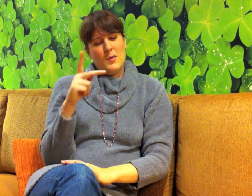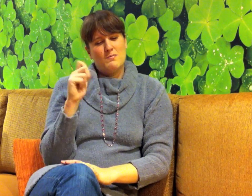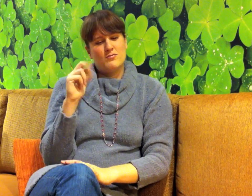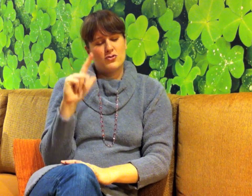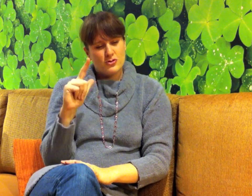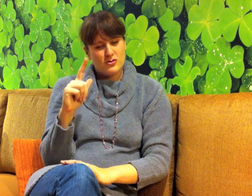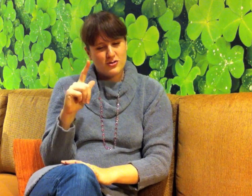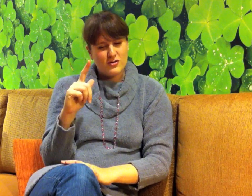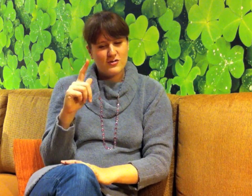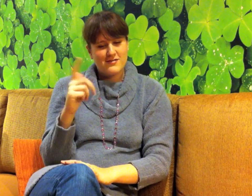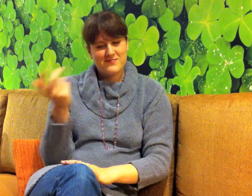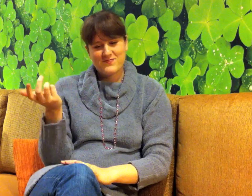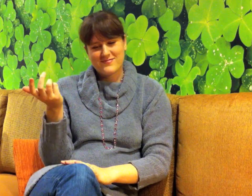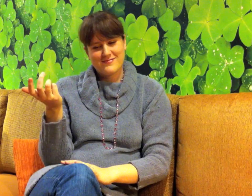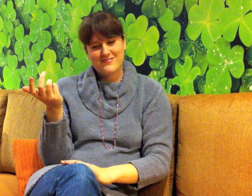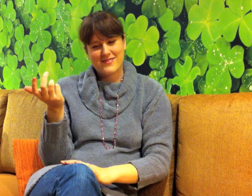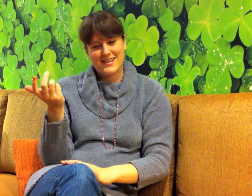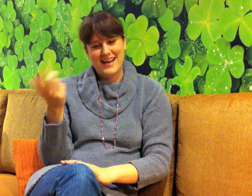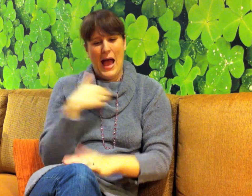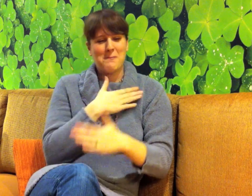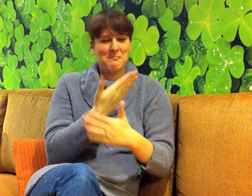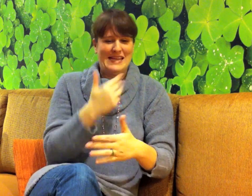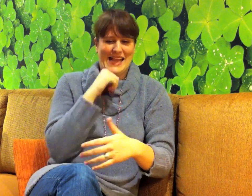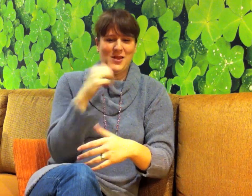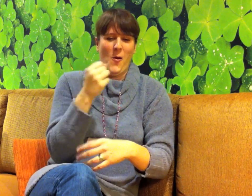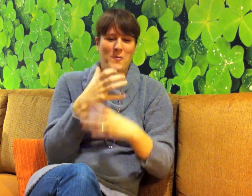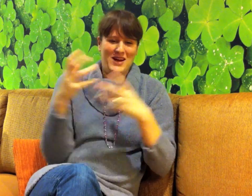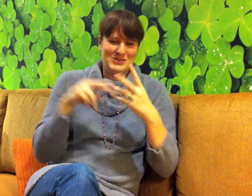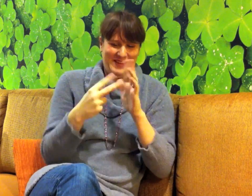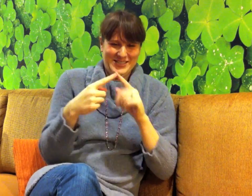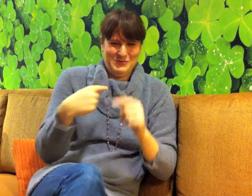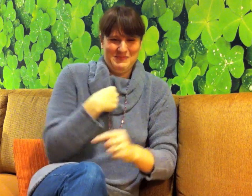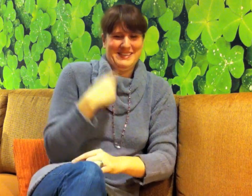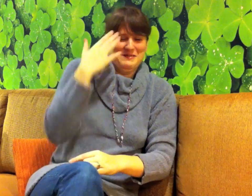A pearl...I admit it does not hold much meaning to me.